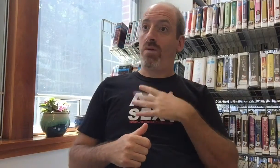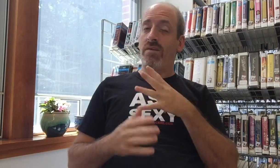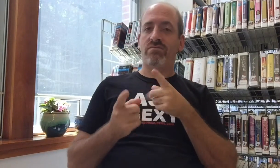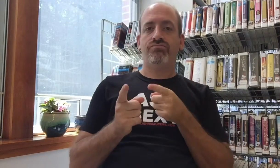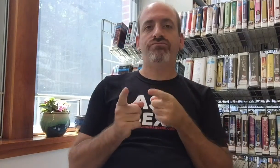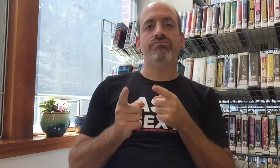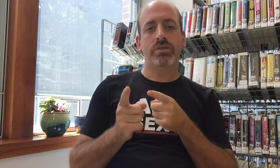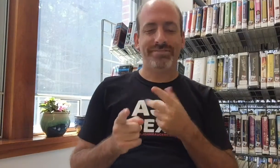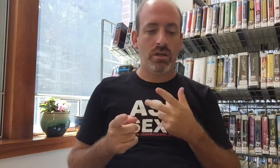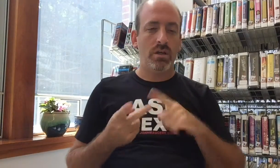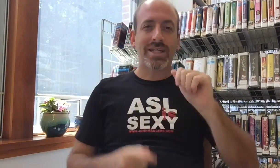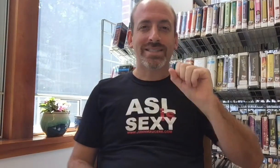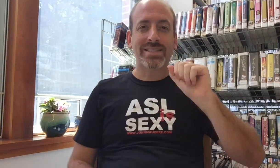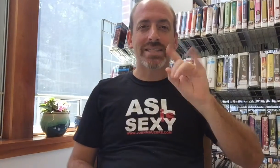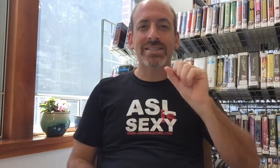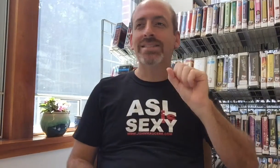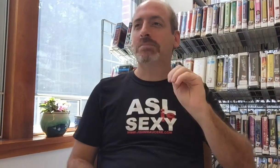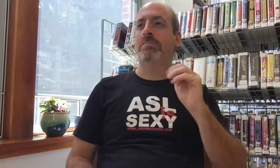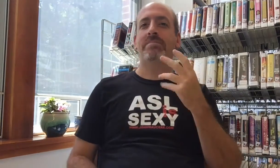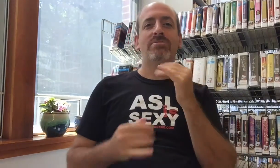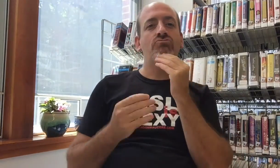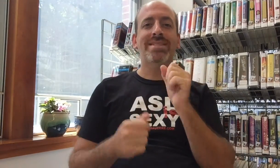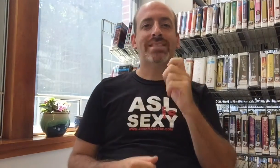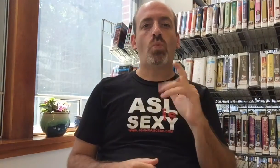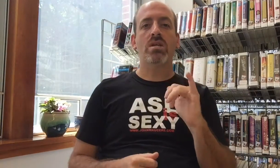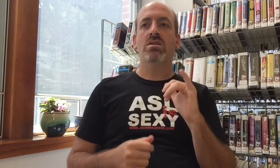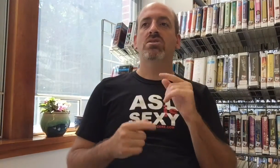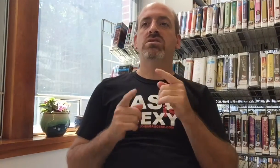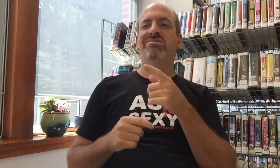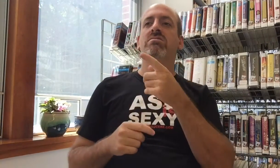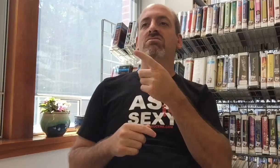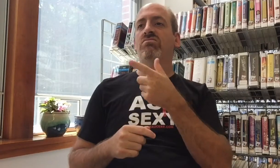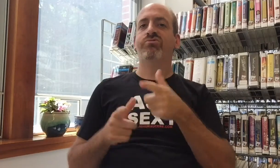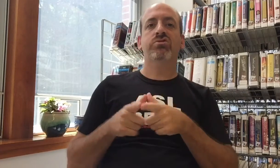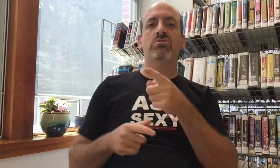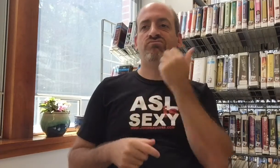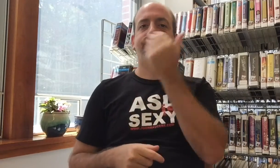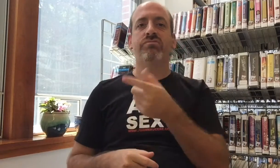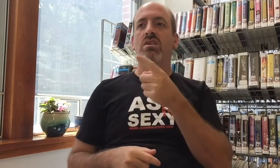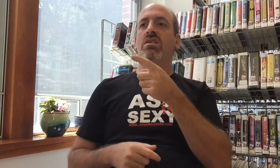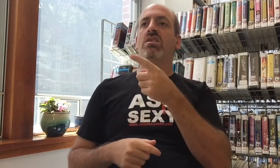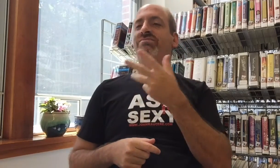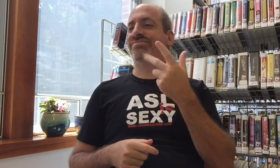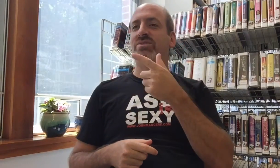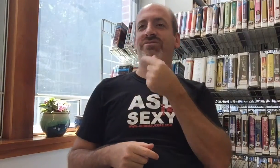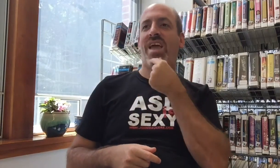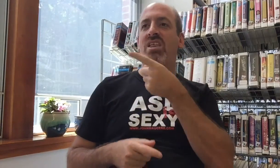and sadism (using racial/sexual slurs to propel their cause). Calling a person cunt, whore, faggot, etc. just to demean someone.